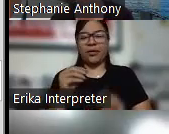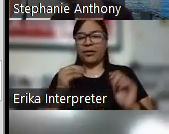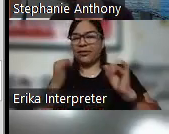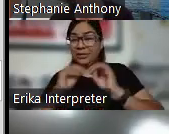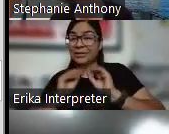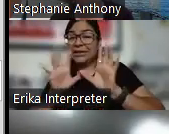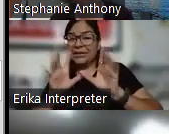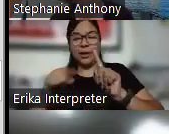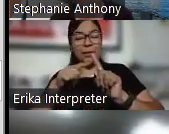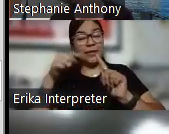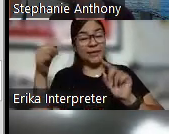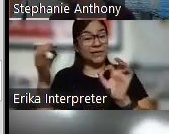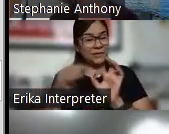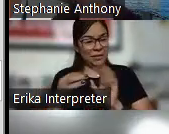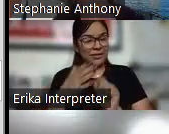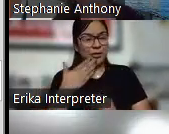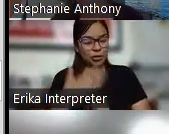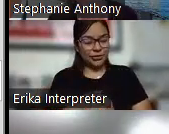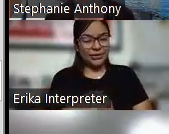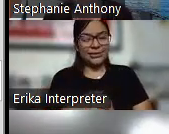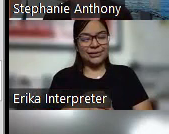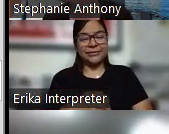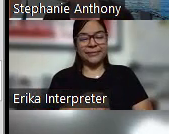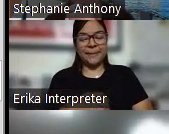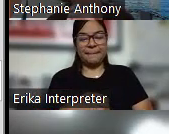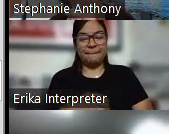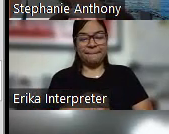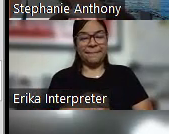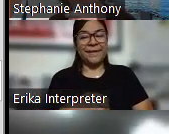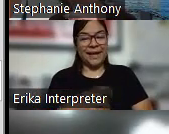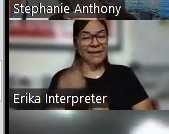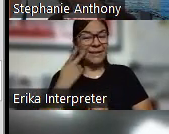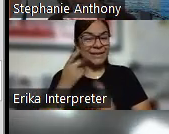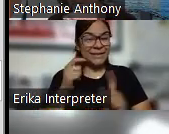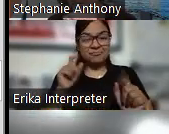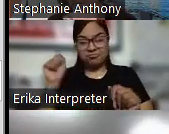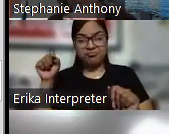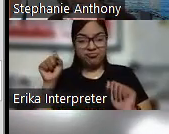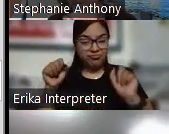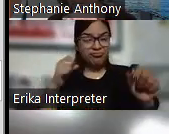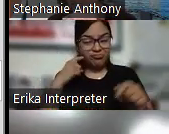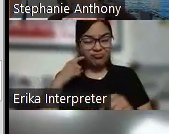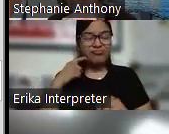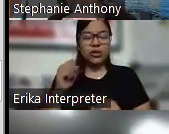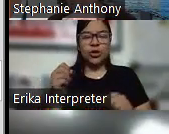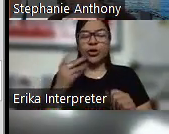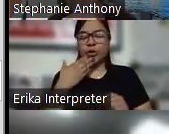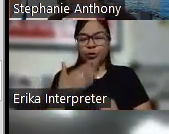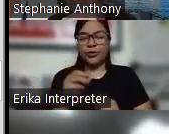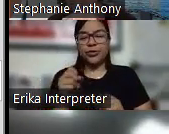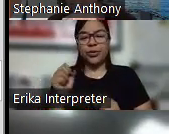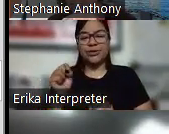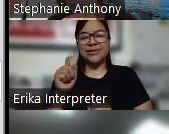this um and I see uh Stephanie nodding her head so Stephanie we're gonna give it back to you to